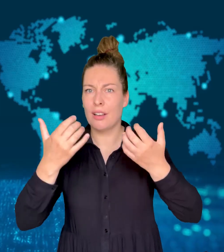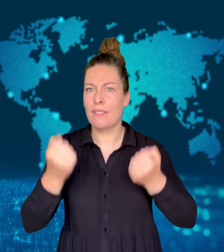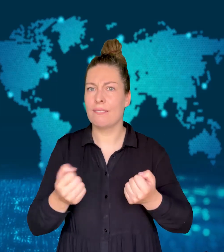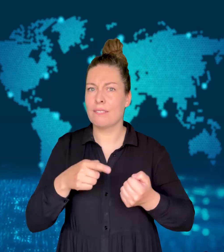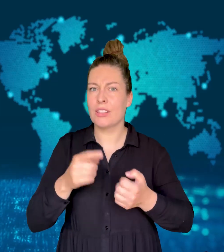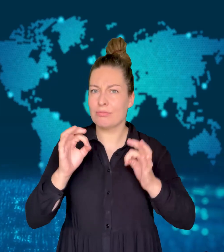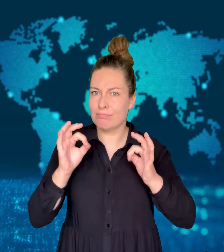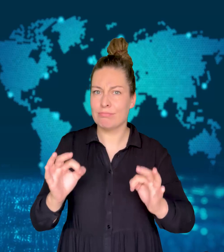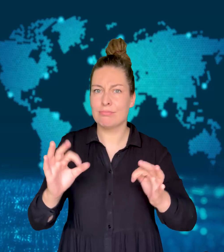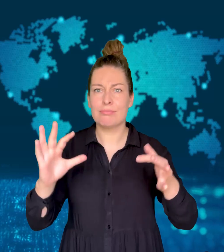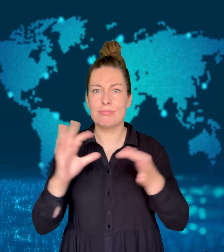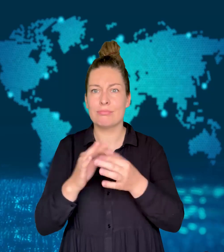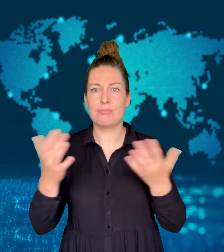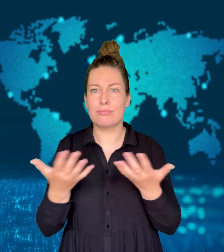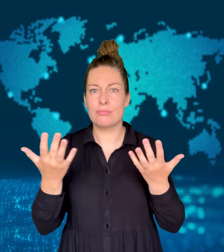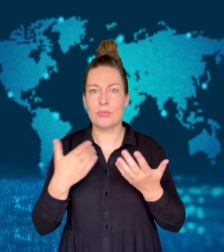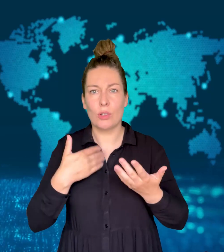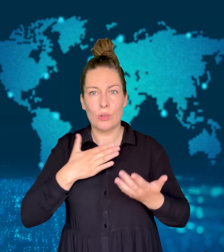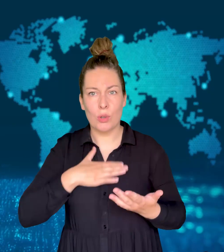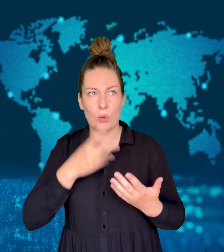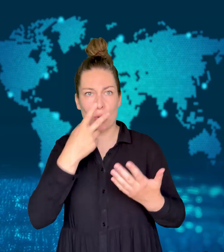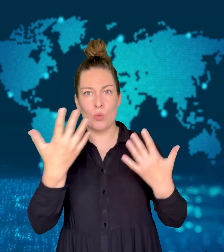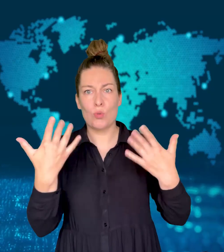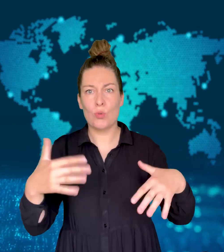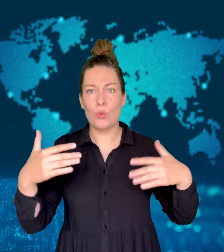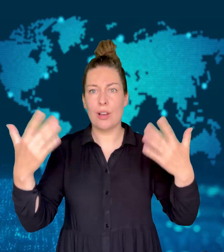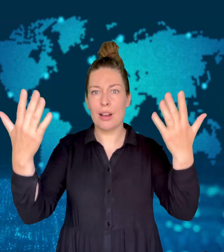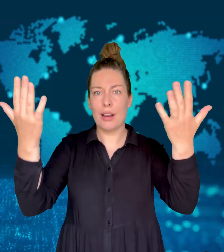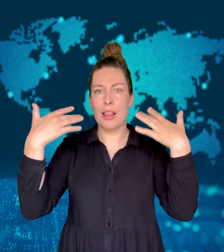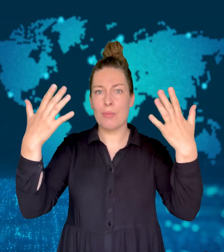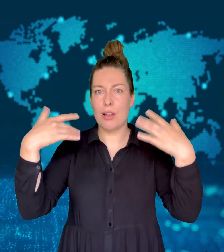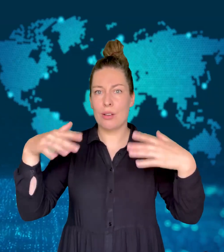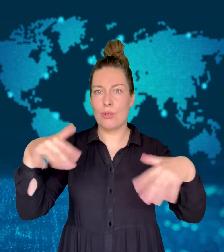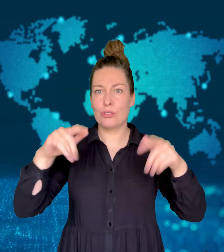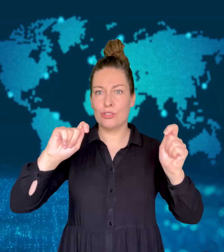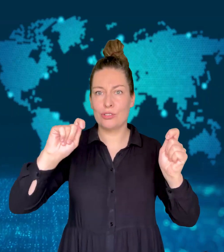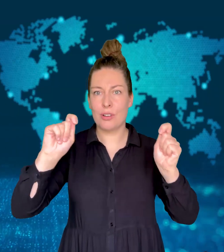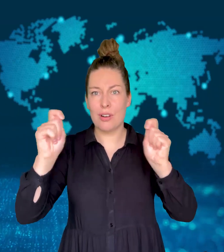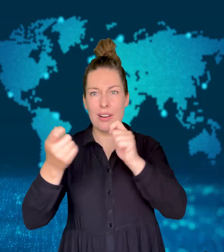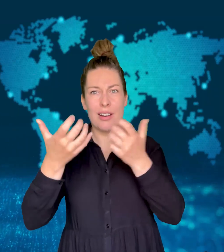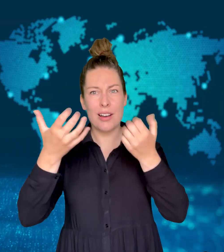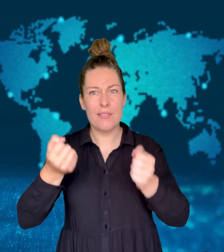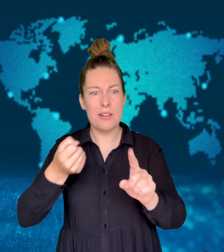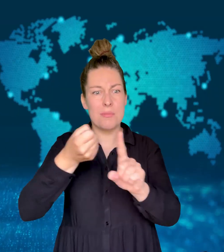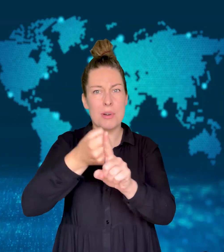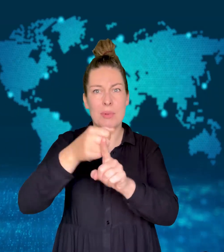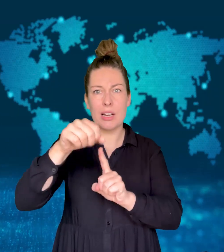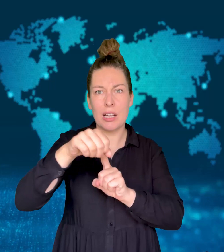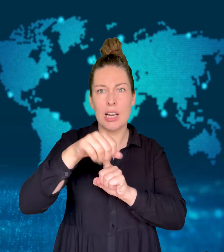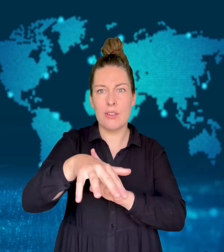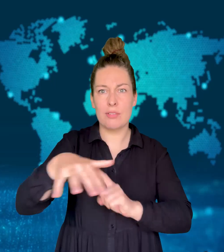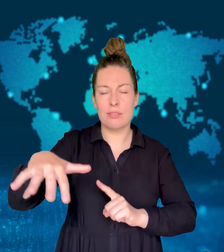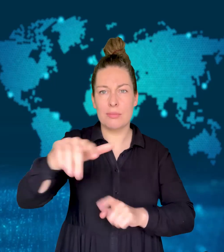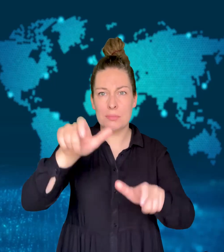Thunberg pleaded not guilty and said that she acted out of necessity.